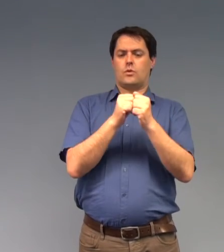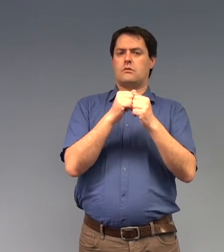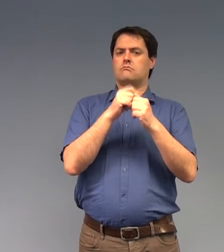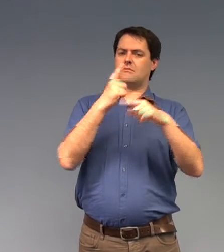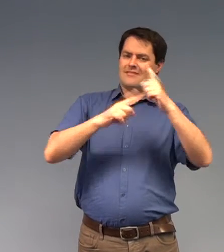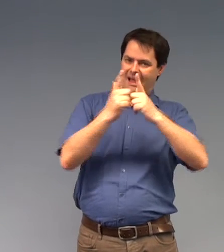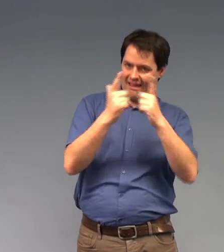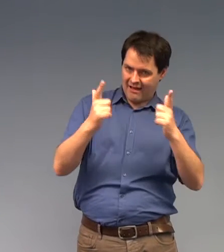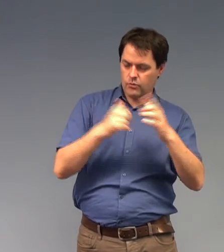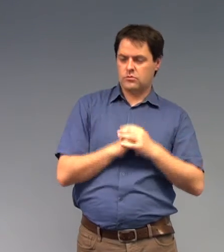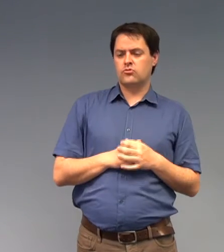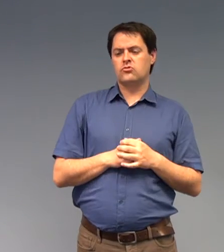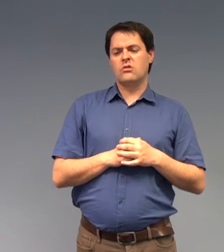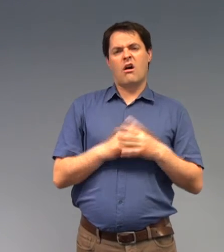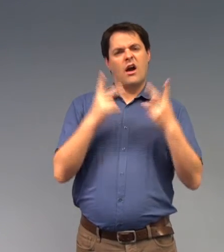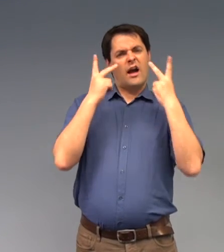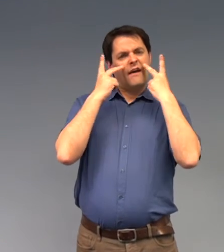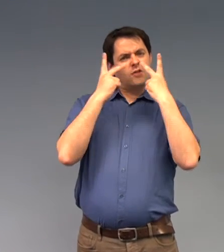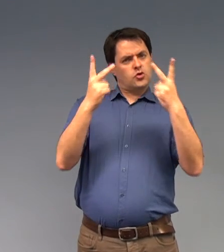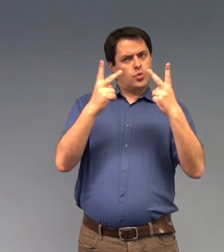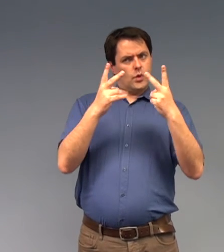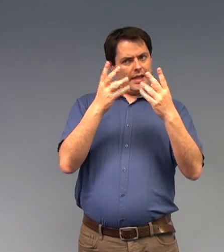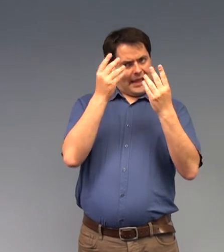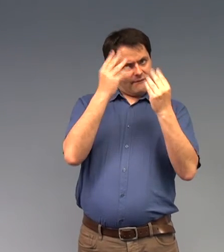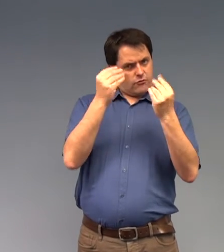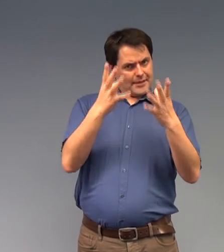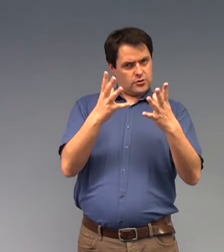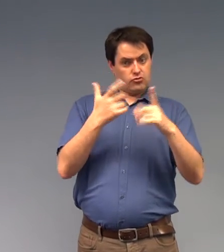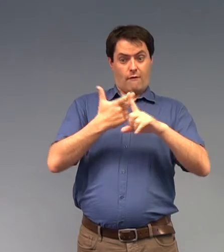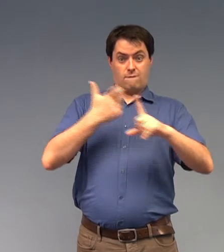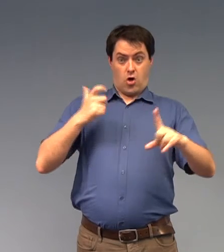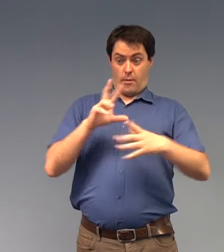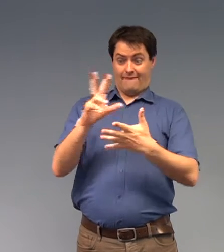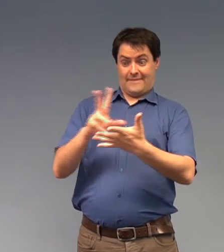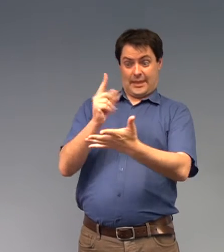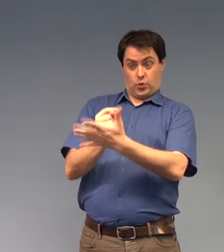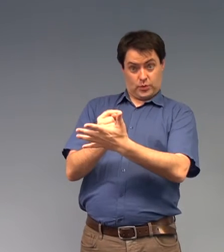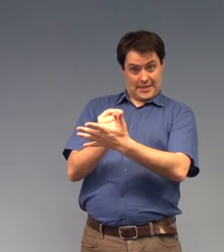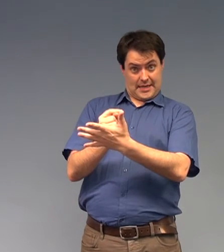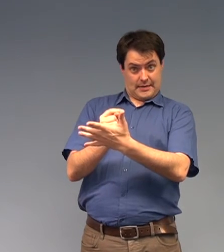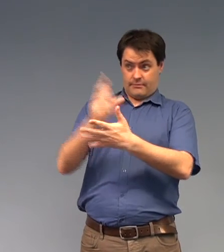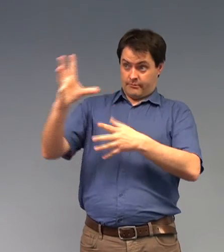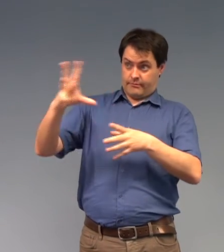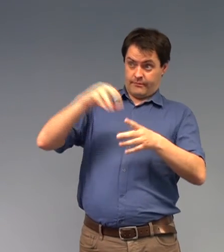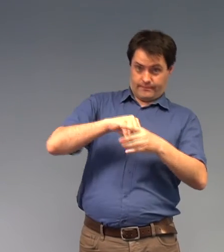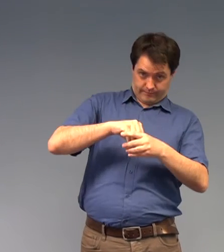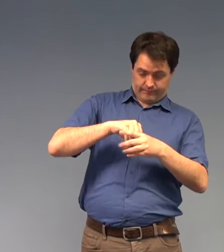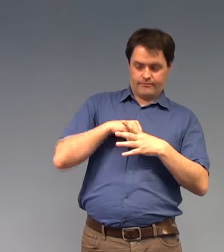And again, this next category, on the next slide, "visual incorporation," was something I identified in my Ph.D.